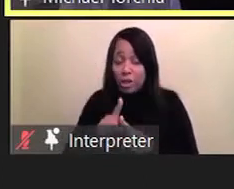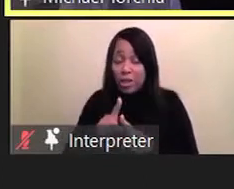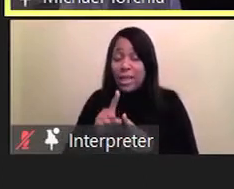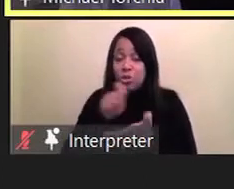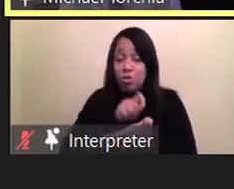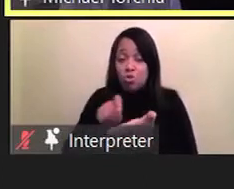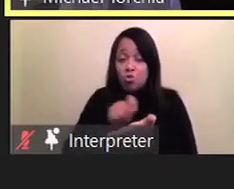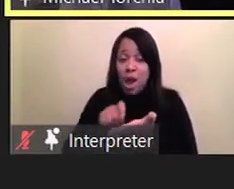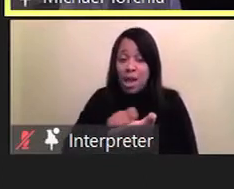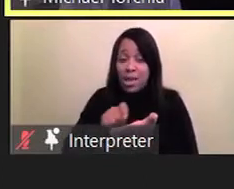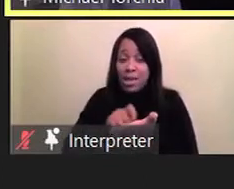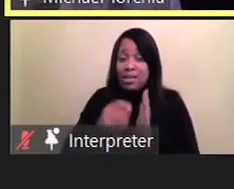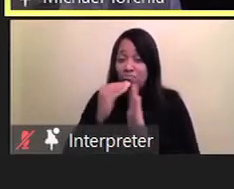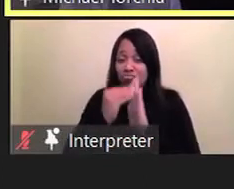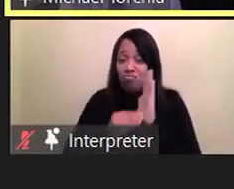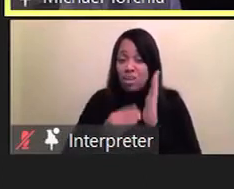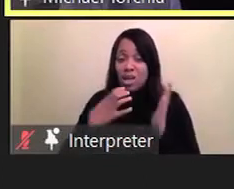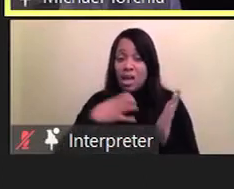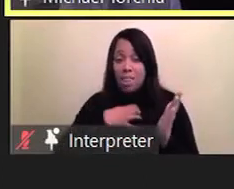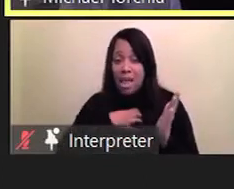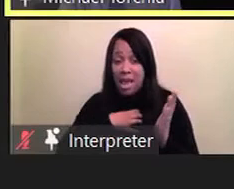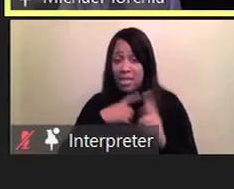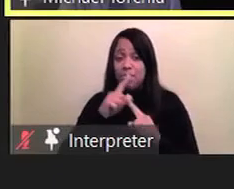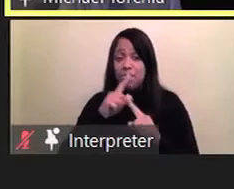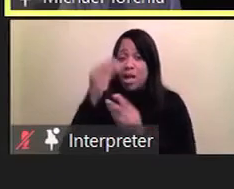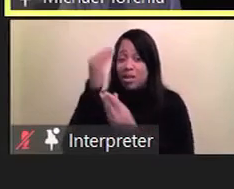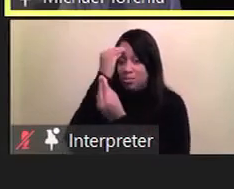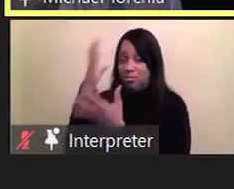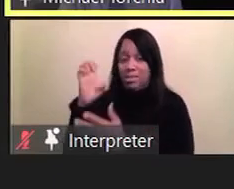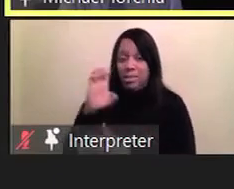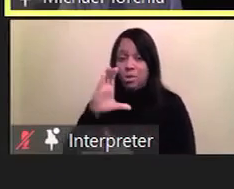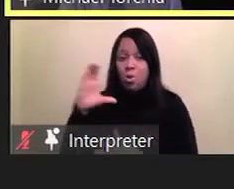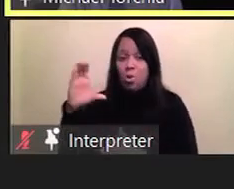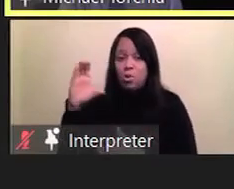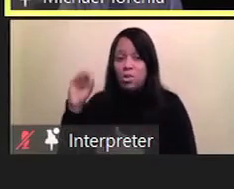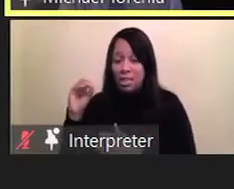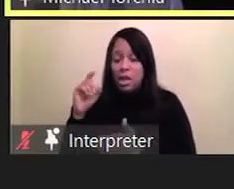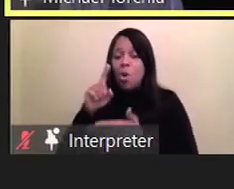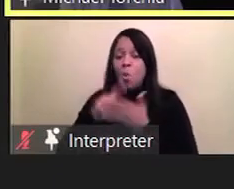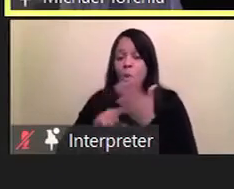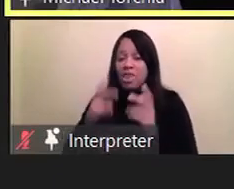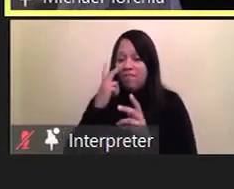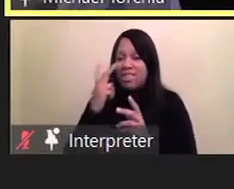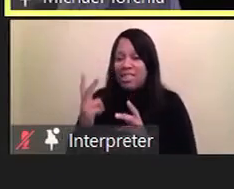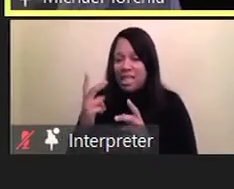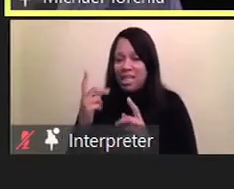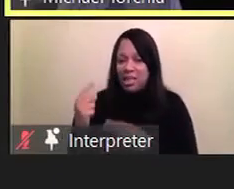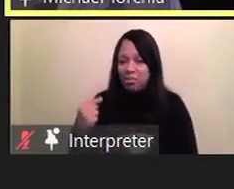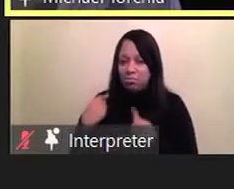on what they have seen in terms of applicants for people